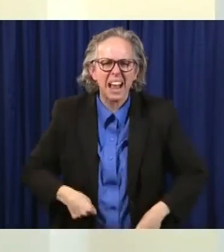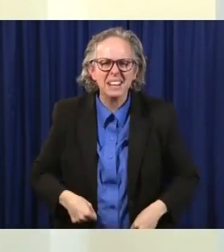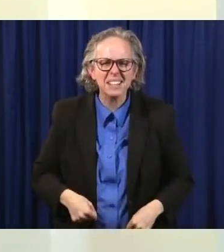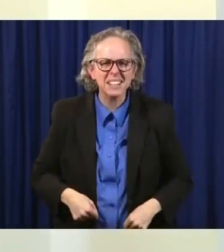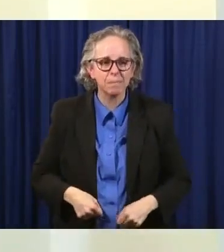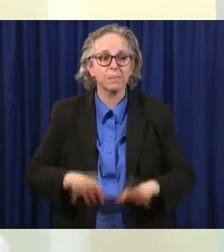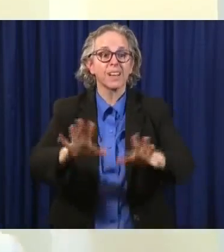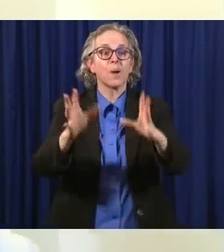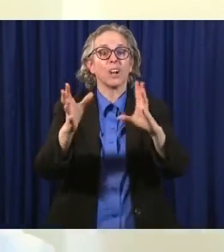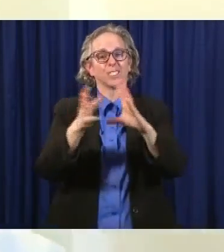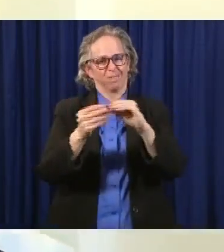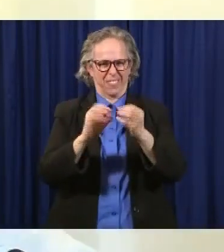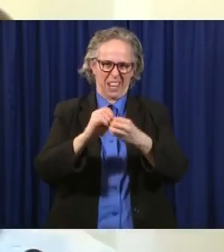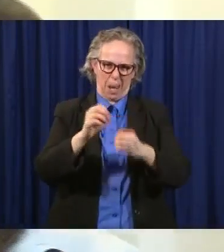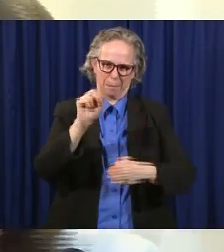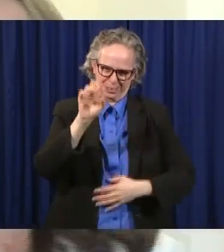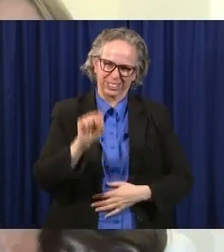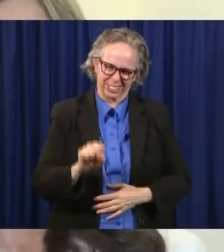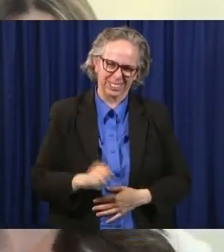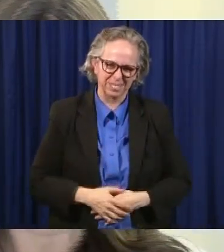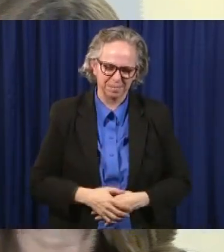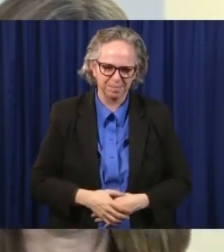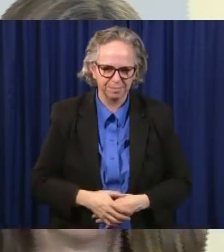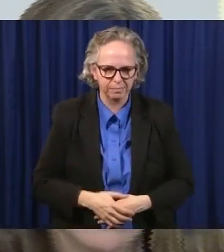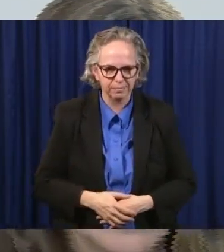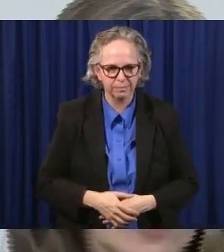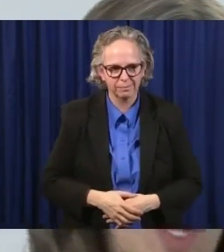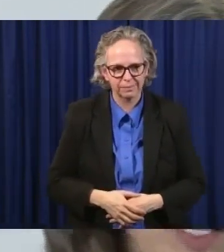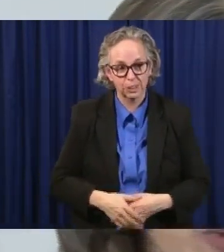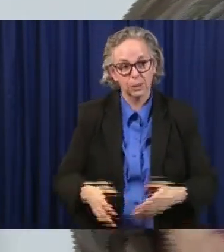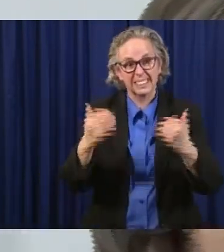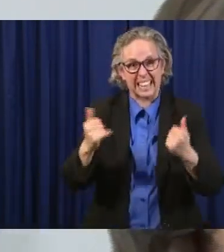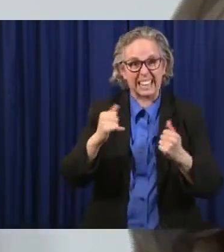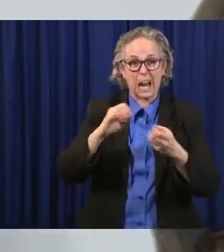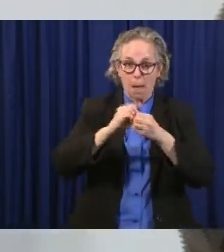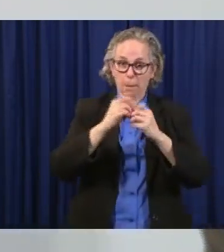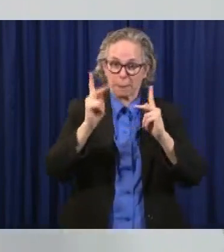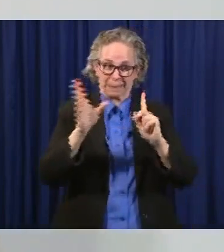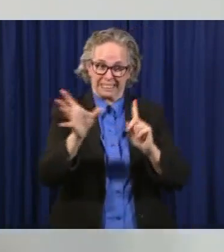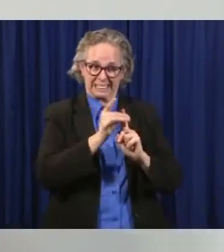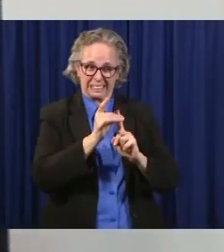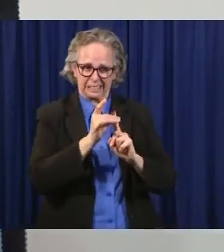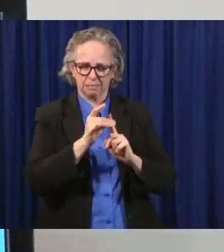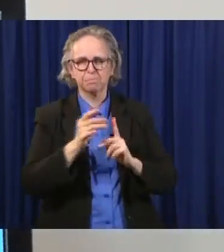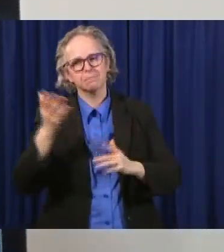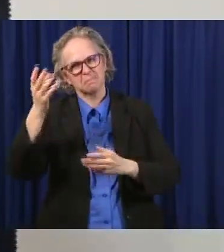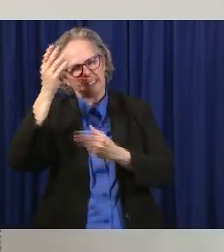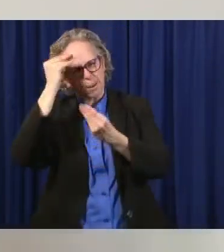OHIO. I DO WANT TO GO OVER SOME DATA WITH YOU.